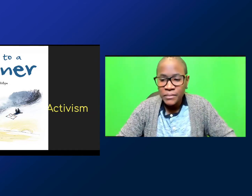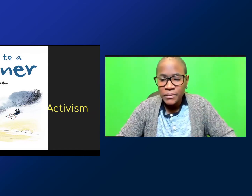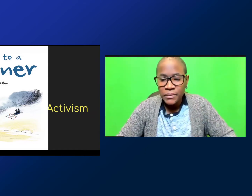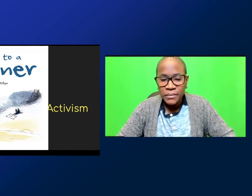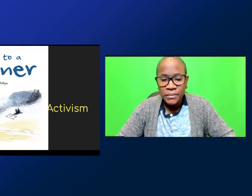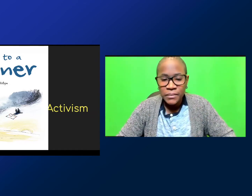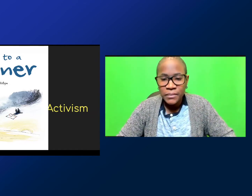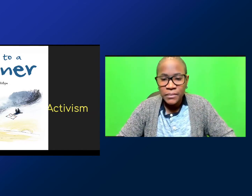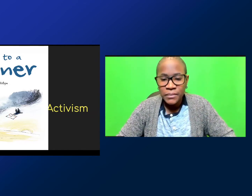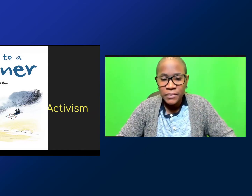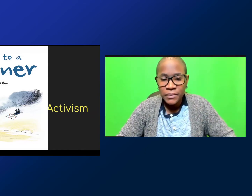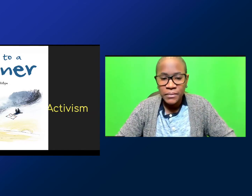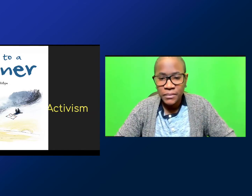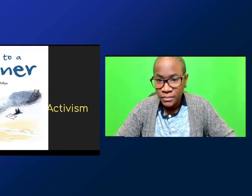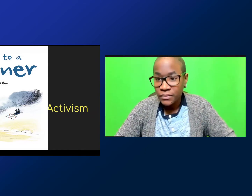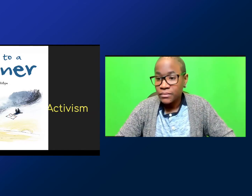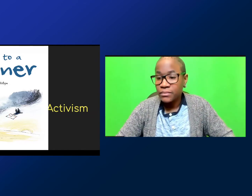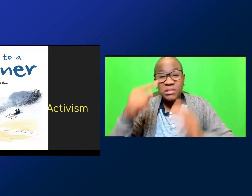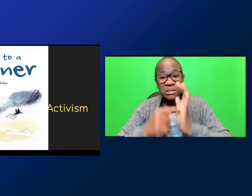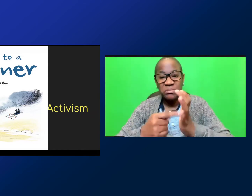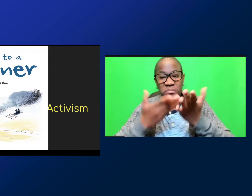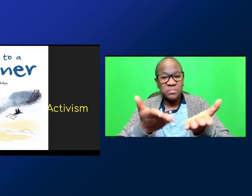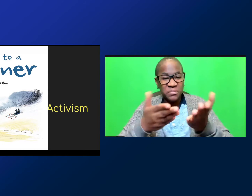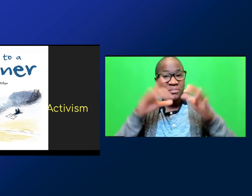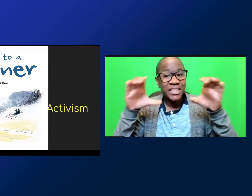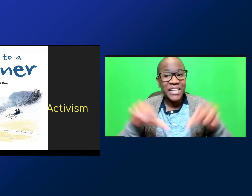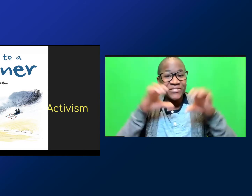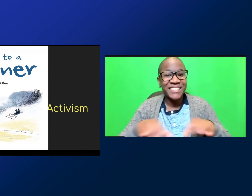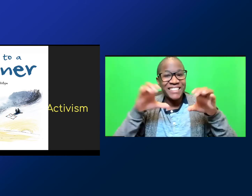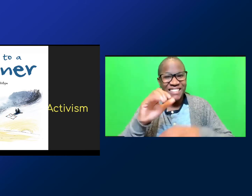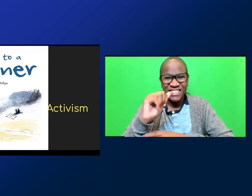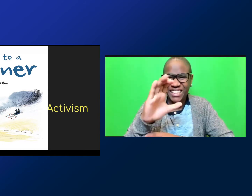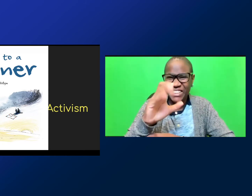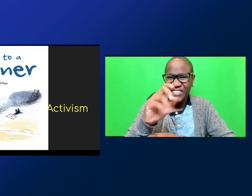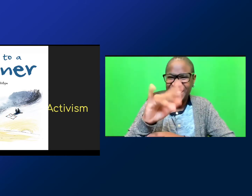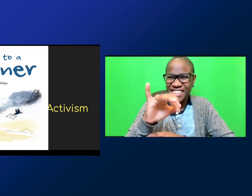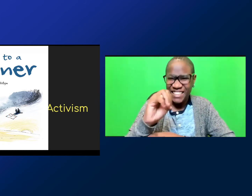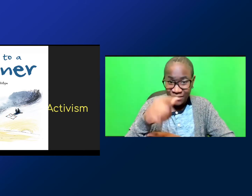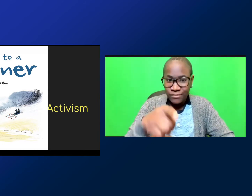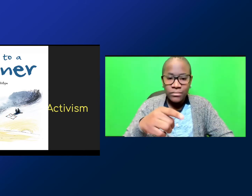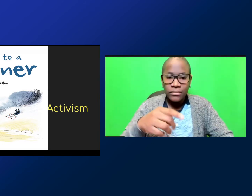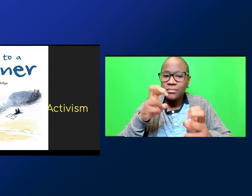you know an office off site wherever you want to have it you can have an anti-bias library and so